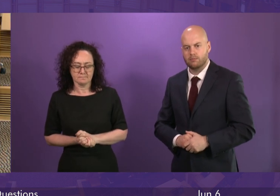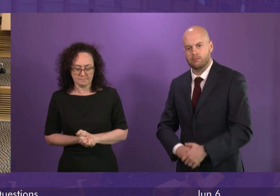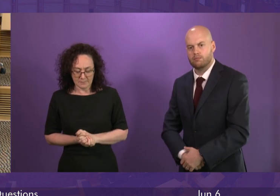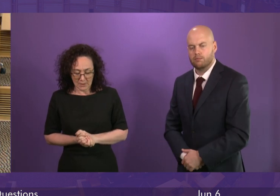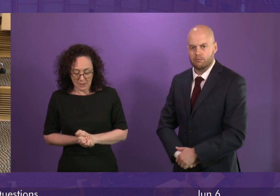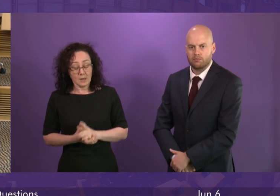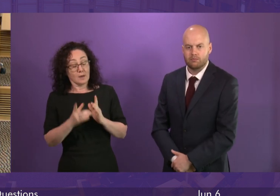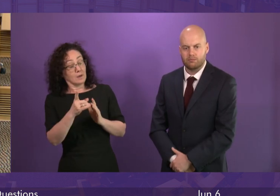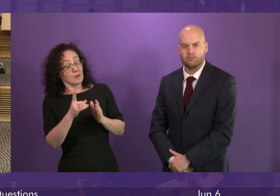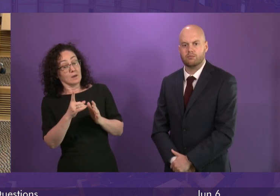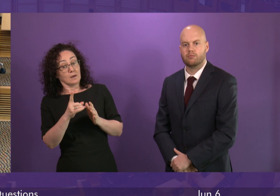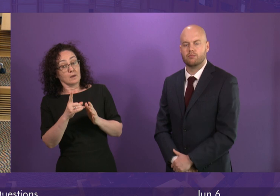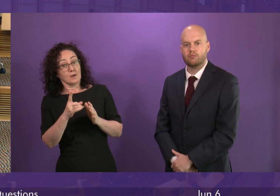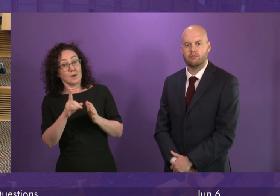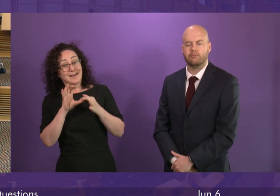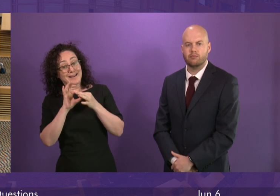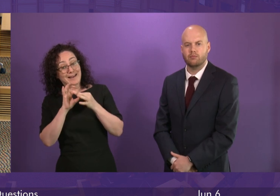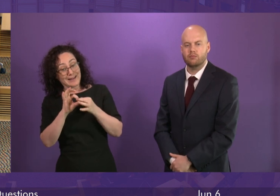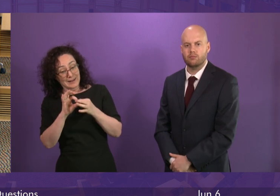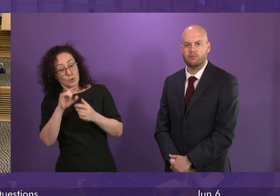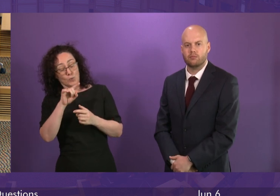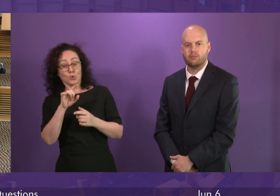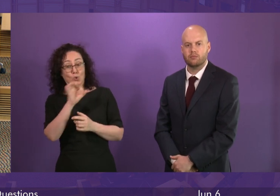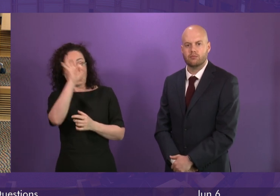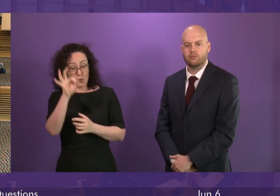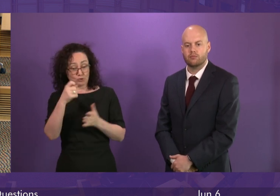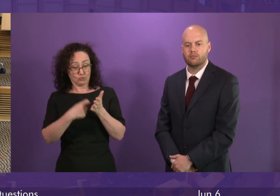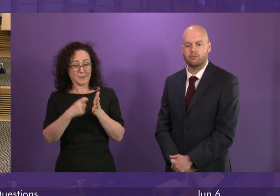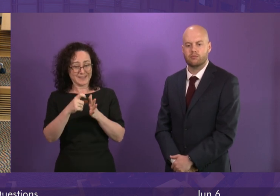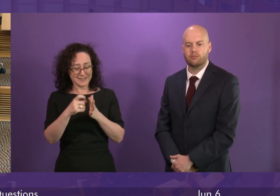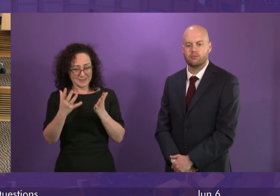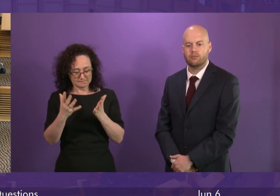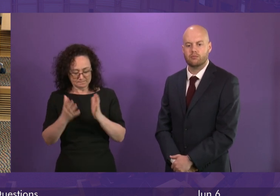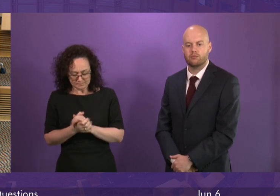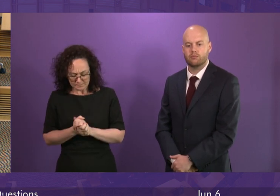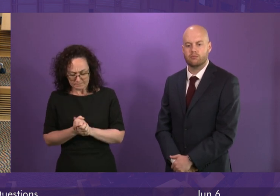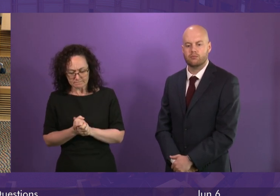relation to the point of substance on education that Ruth Davidson raised with me, multilevel